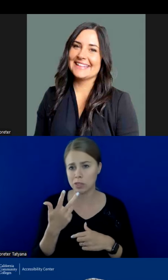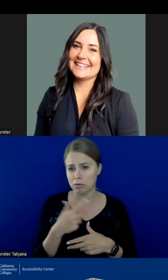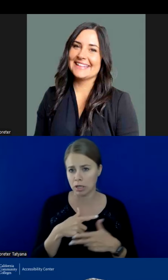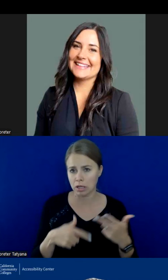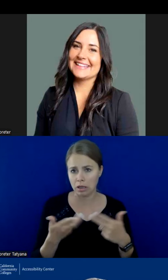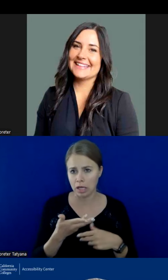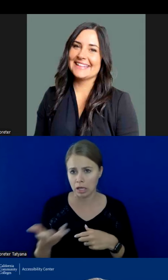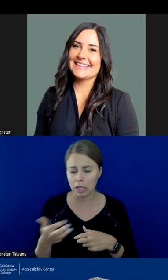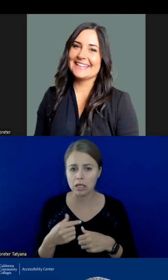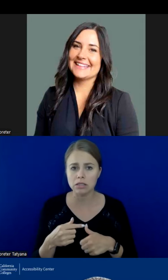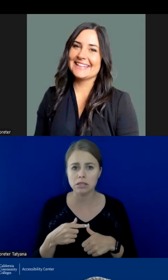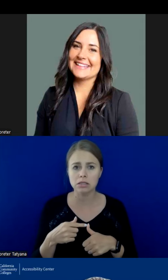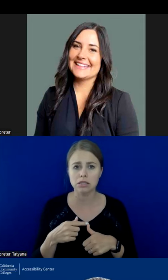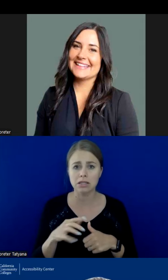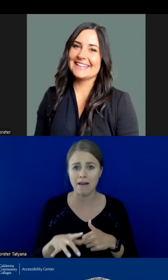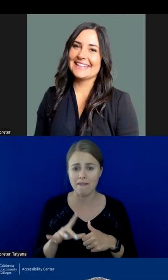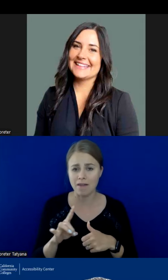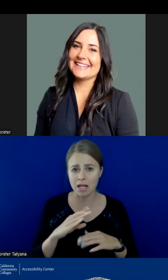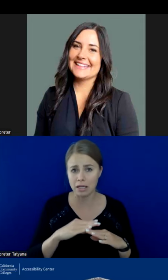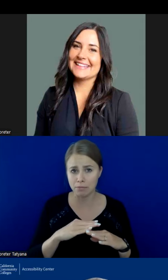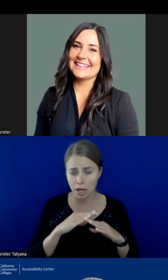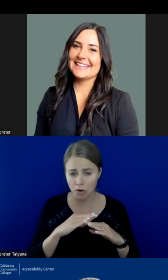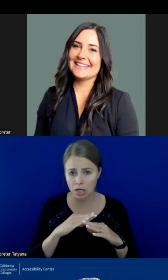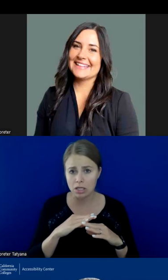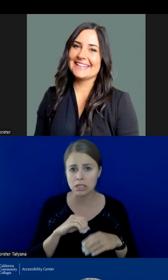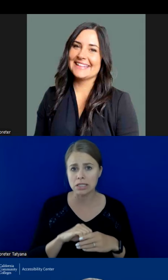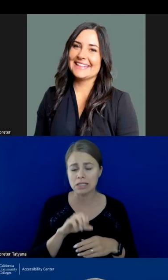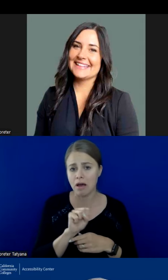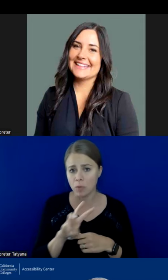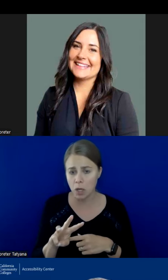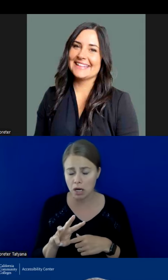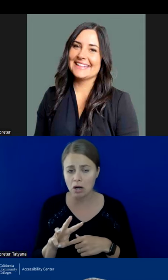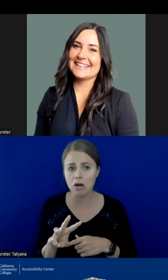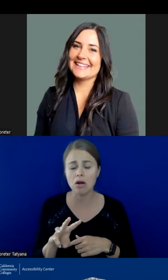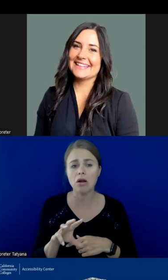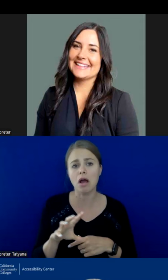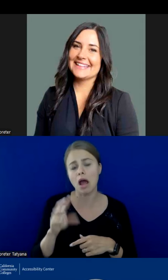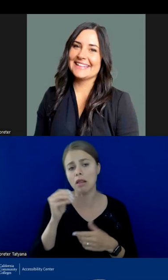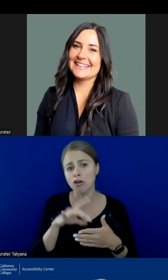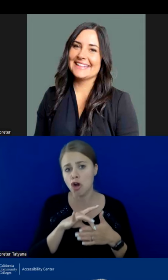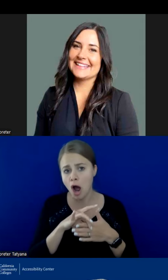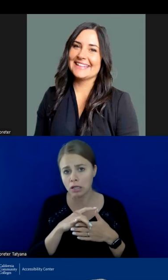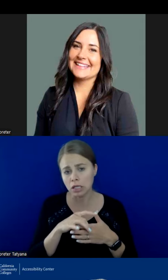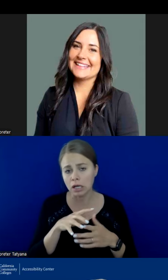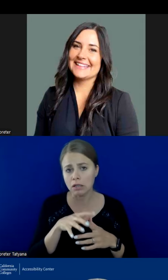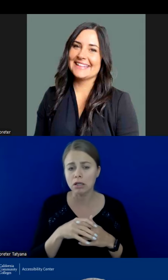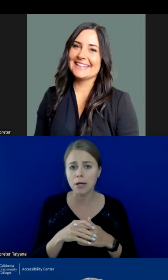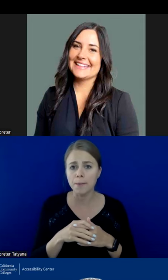Finding barriers in the software and content, remediated